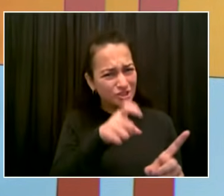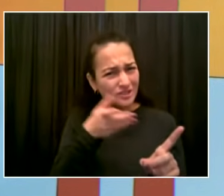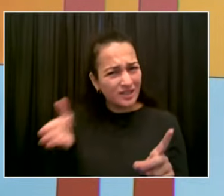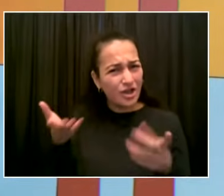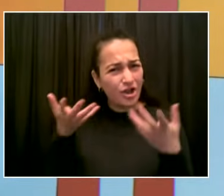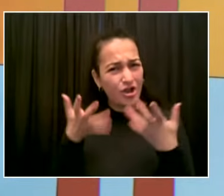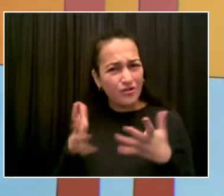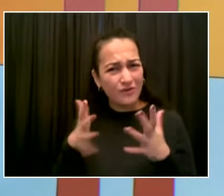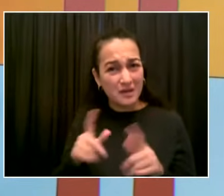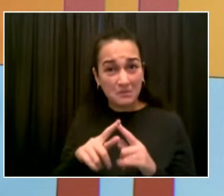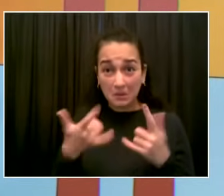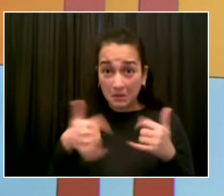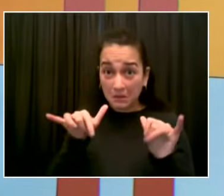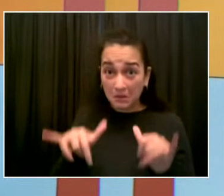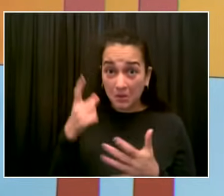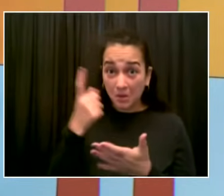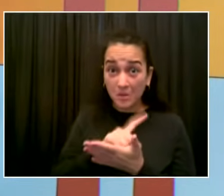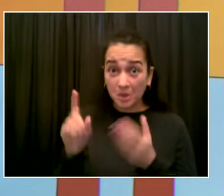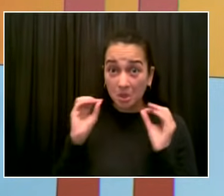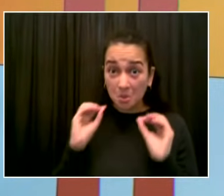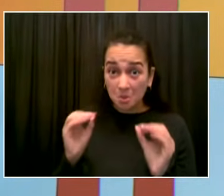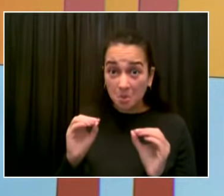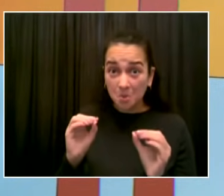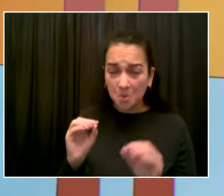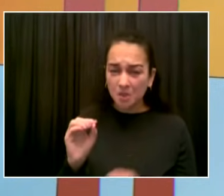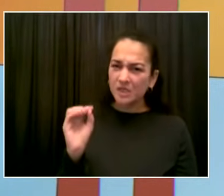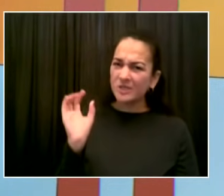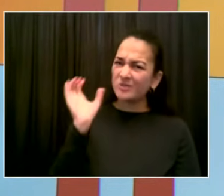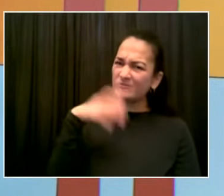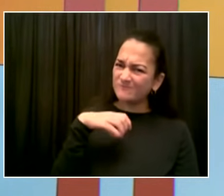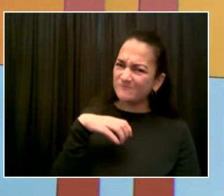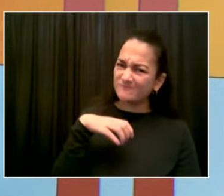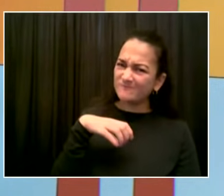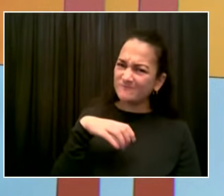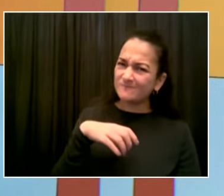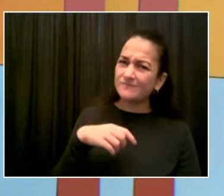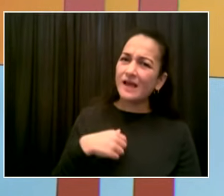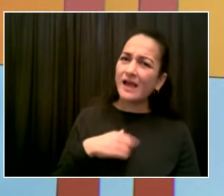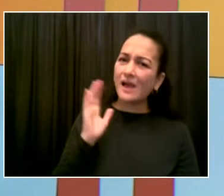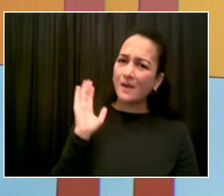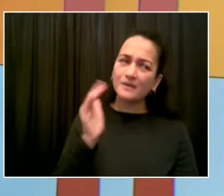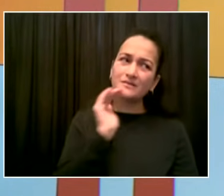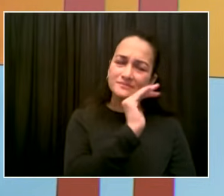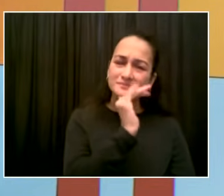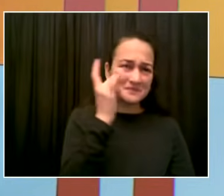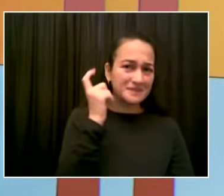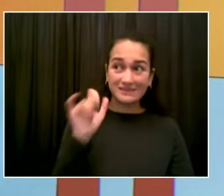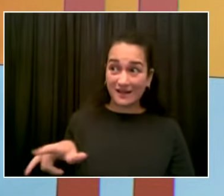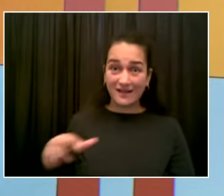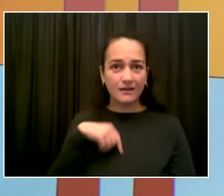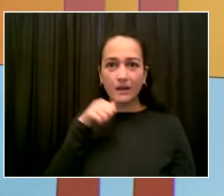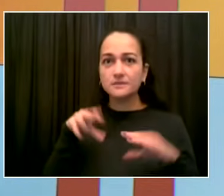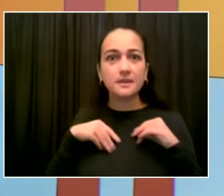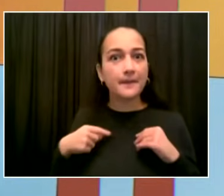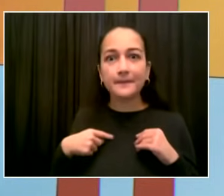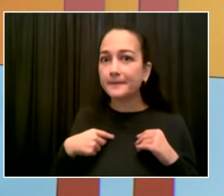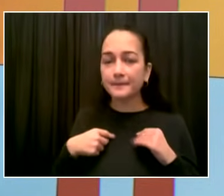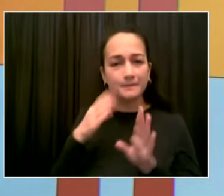IF THE BUS SERVICE OUSHLD HAVE BEEN THERE FOR THE KIDS, THEN IT'S NOT ACCEPTABLE. IF IT WASN'T, WE WILL GET YOUAN UPDATE AND MAKE